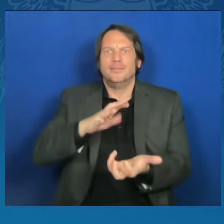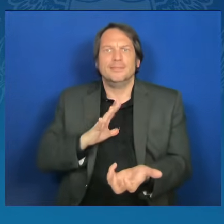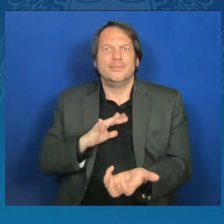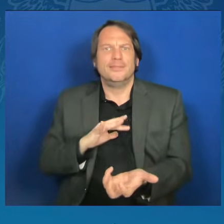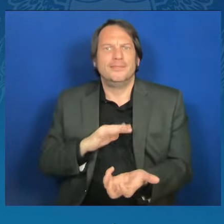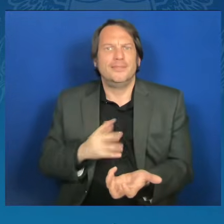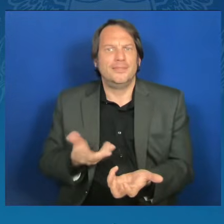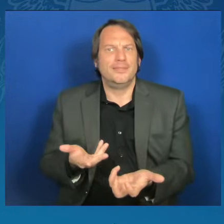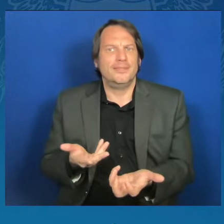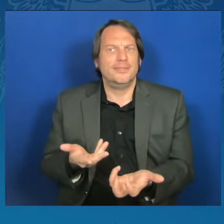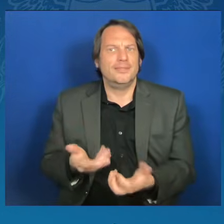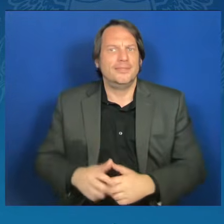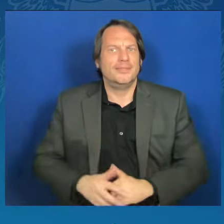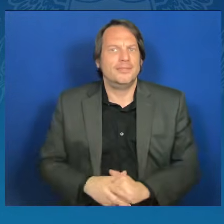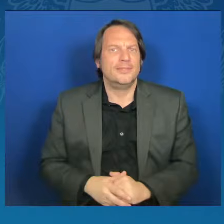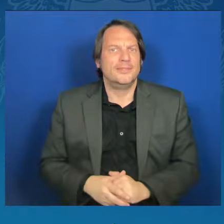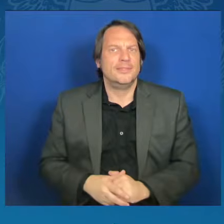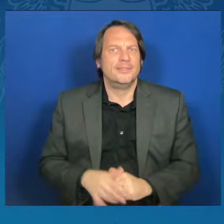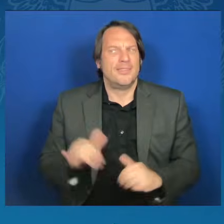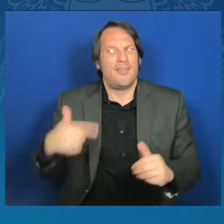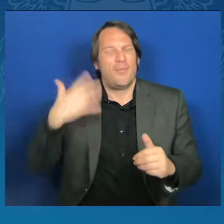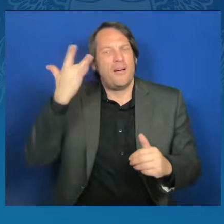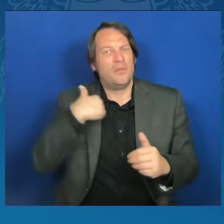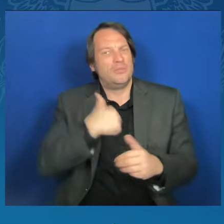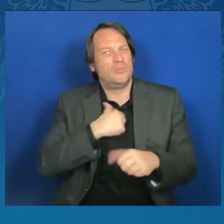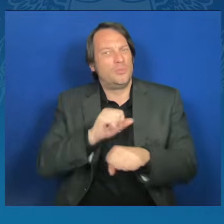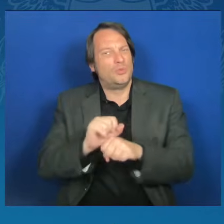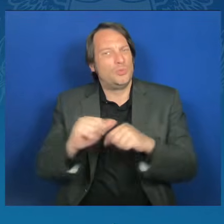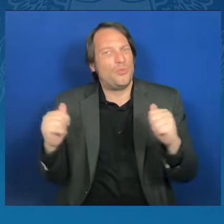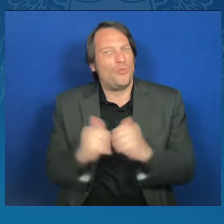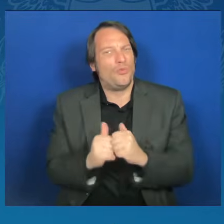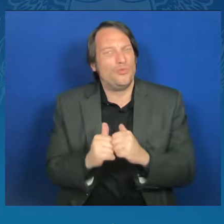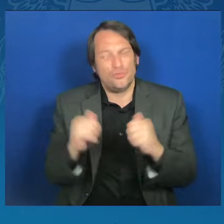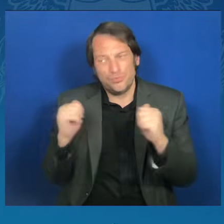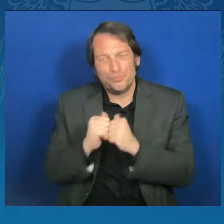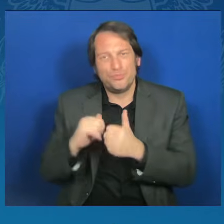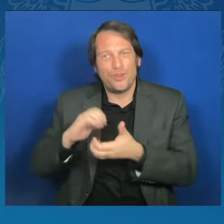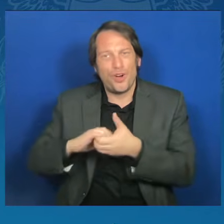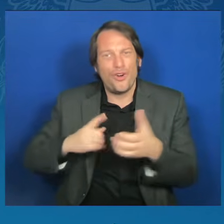So, again, I want to thank everyone for your leadership, for the inspiration, and for the model